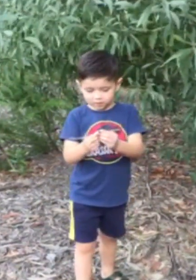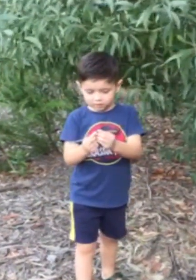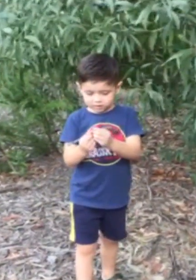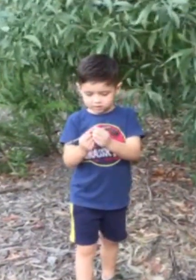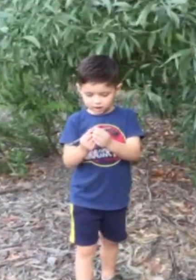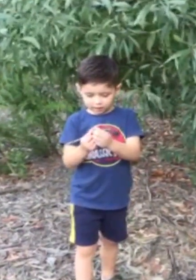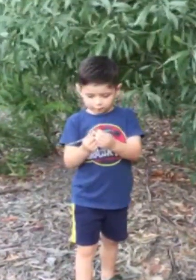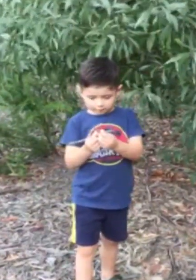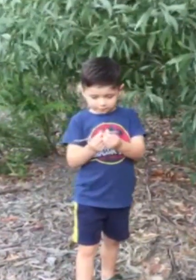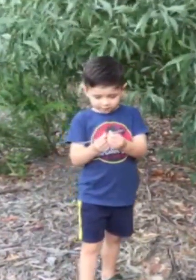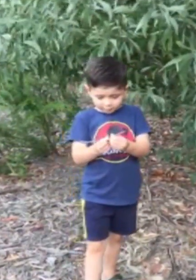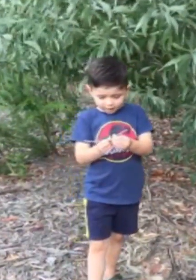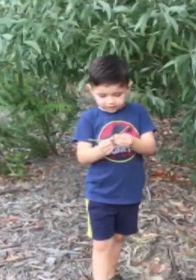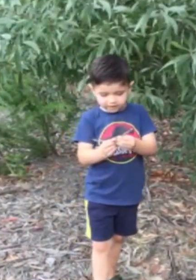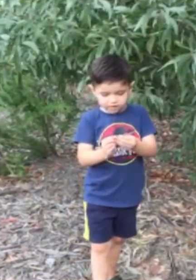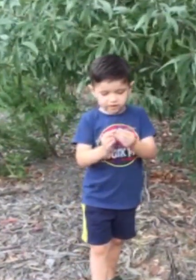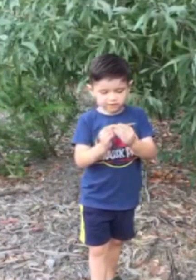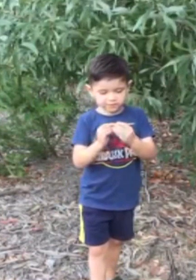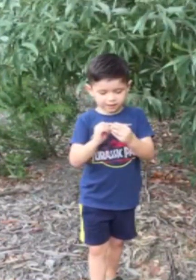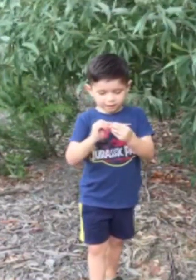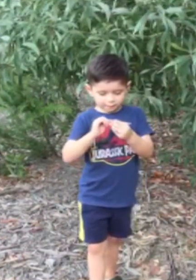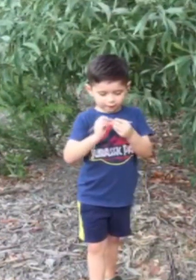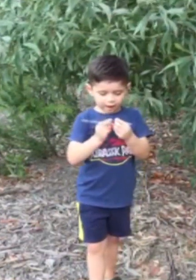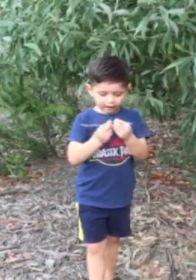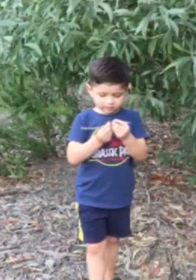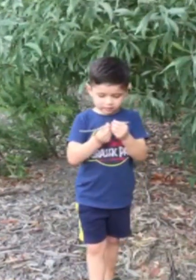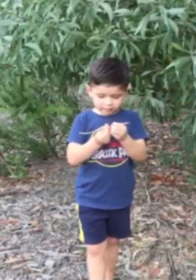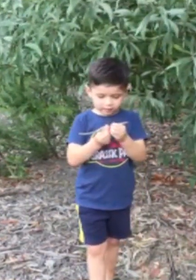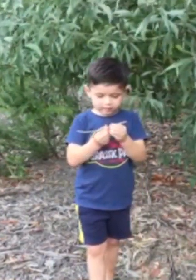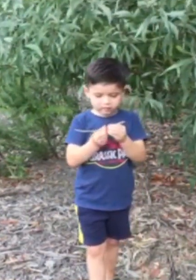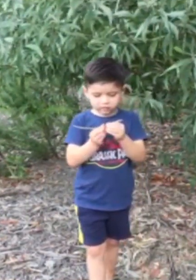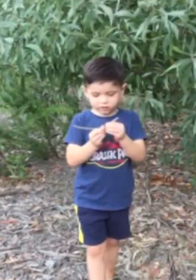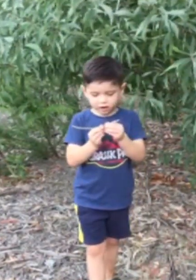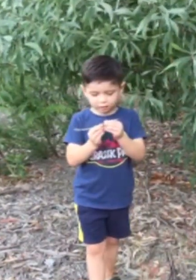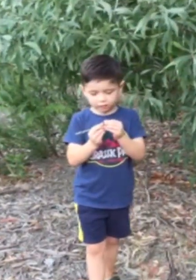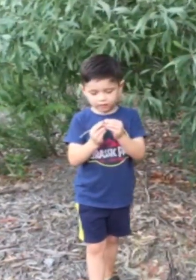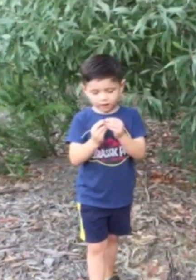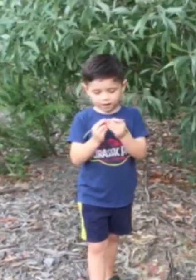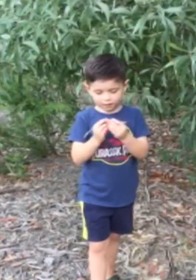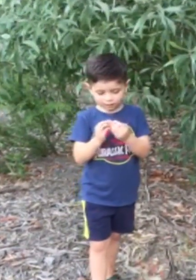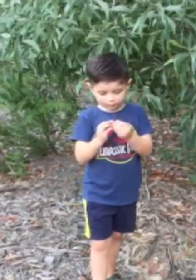is that my teacher gives me fun activities to colour in.